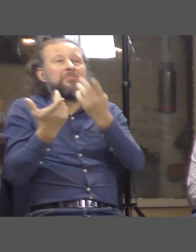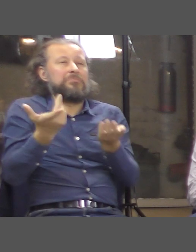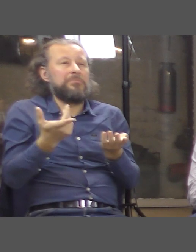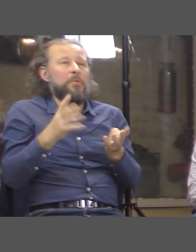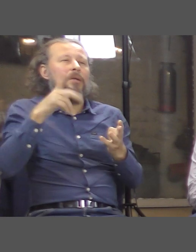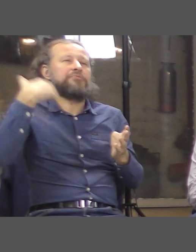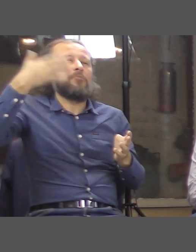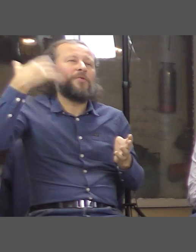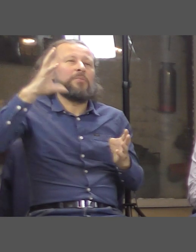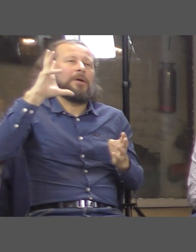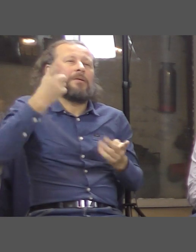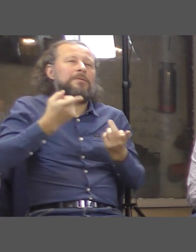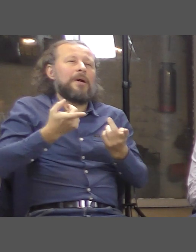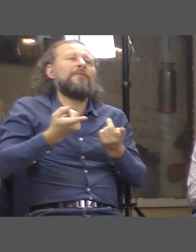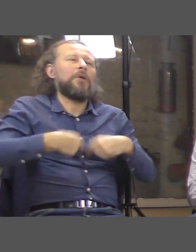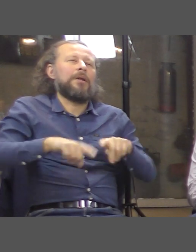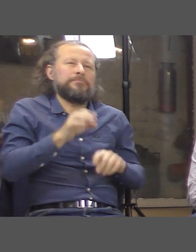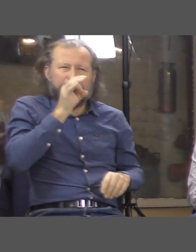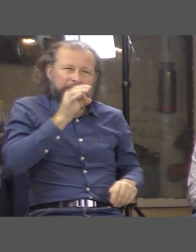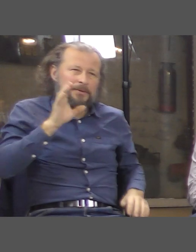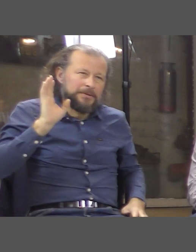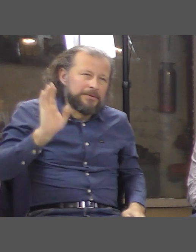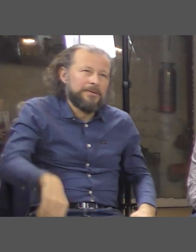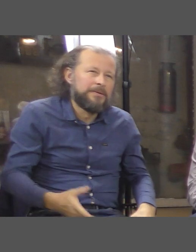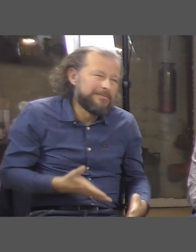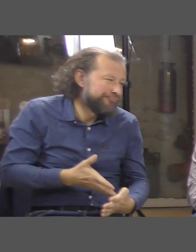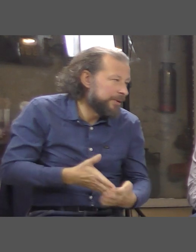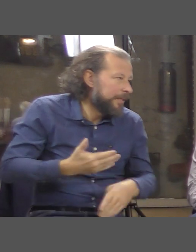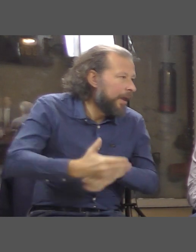What's next? What's next? Beautiful are the speeches and the implementation is not there.